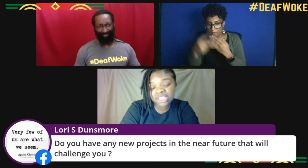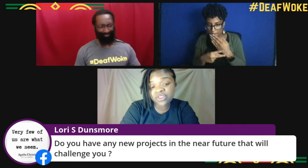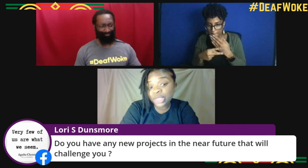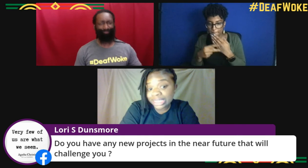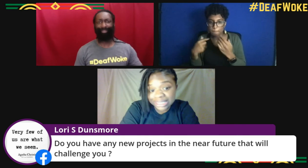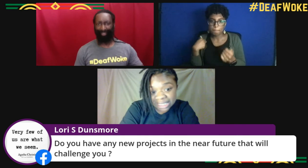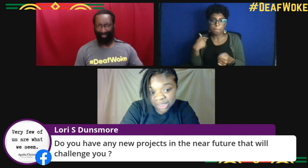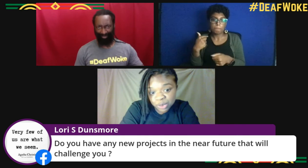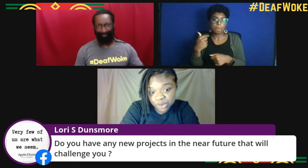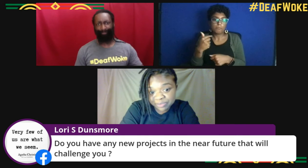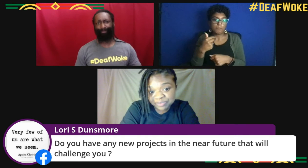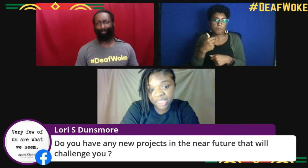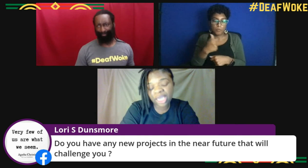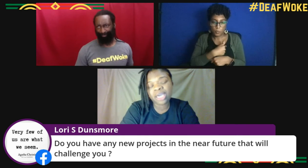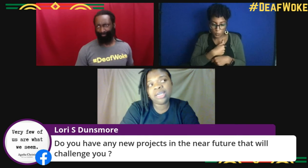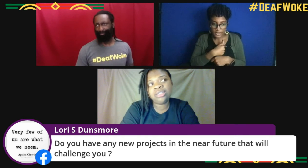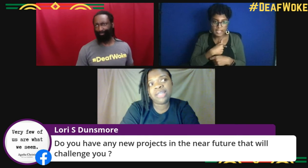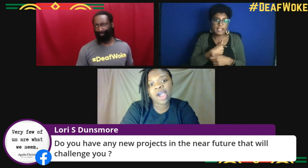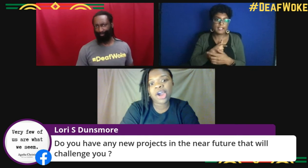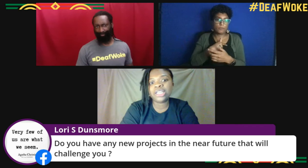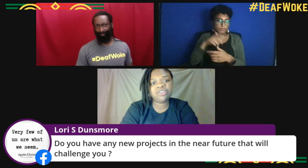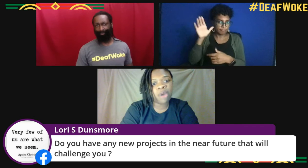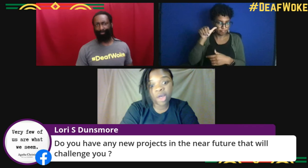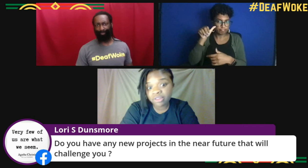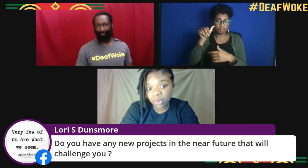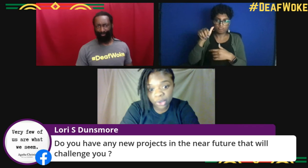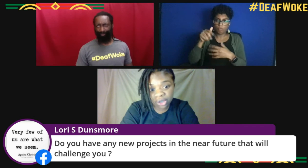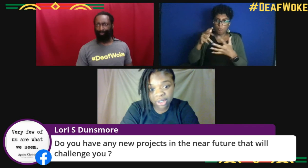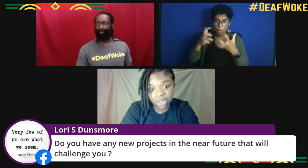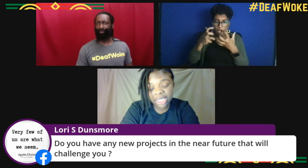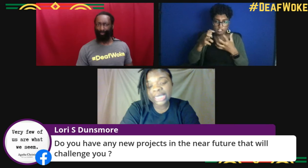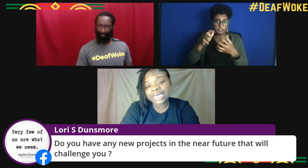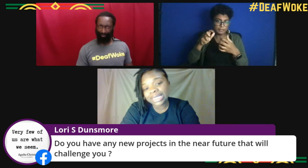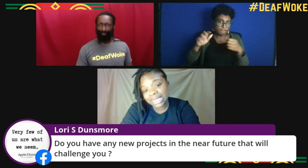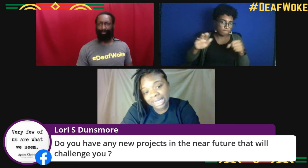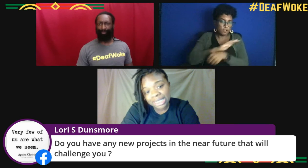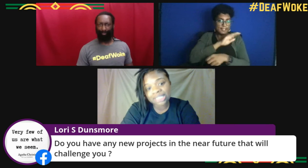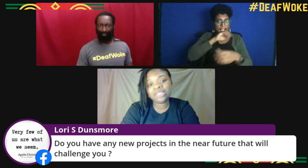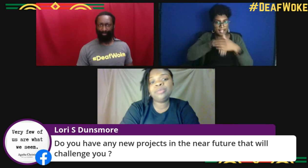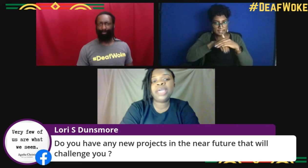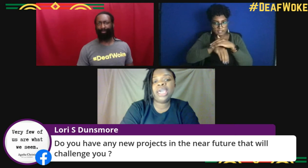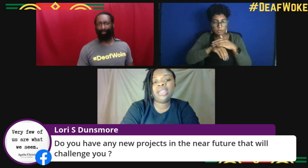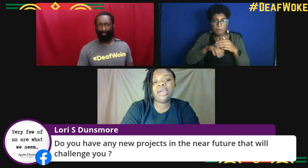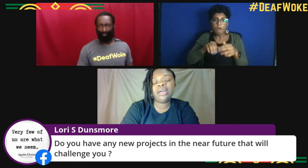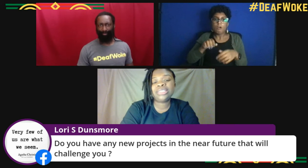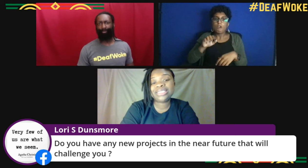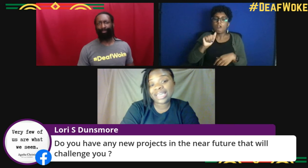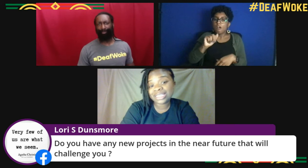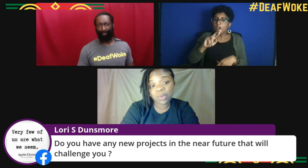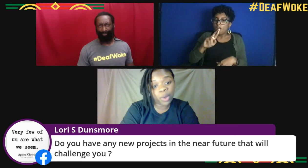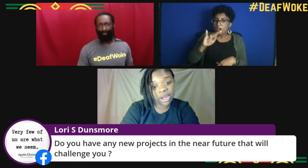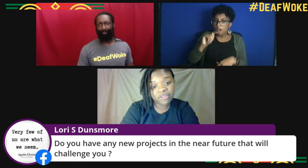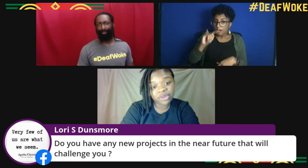that it's fully accessible and that artists from all over the world can come and stay somewhere